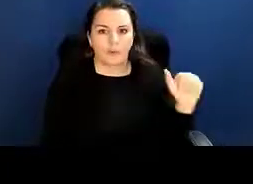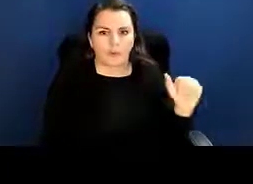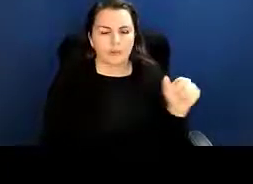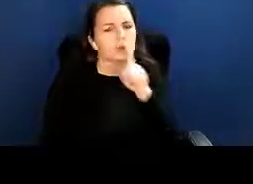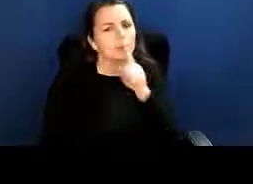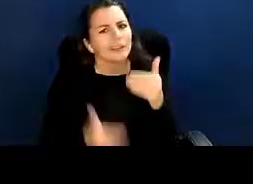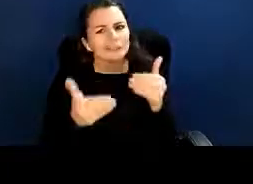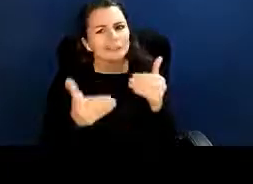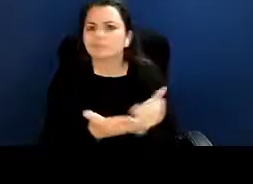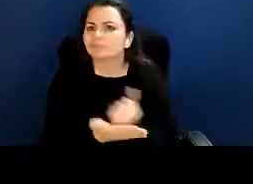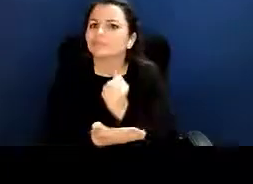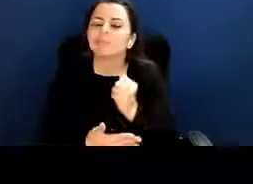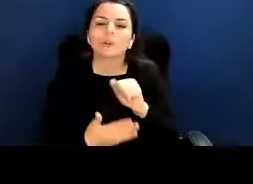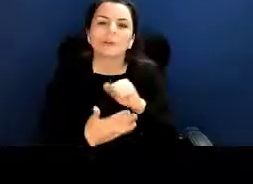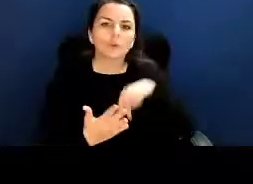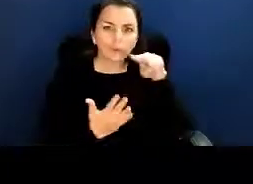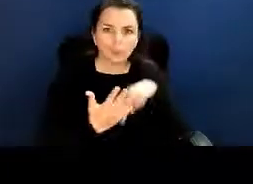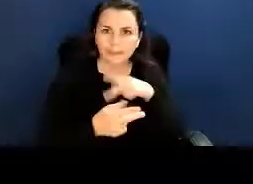if you're considering applying for an R15 award.